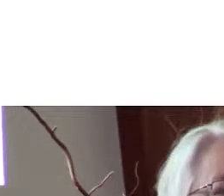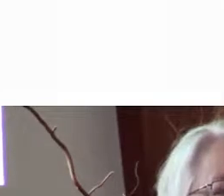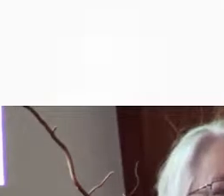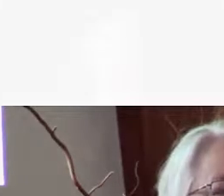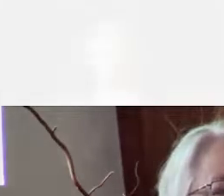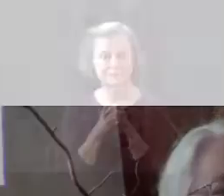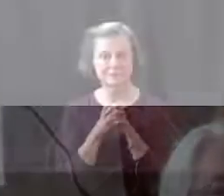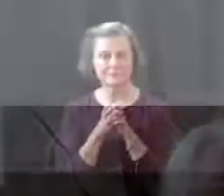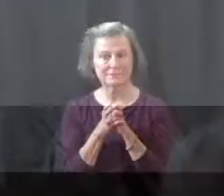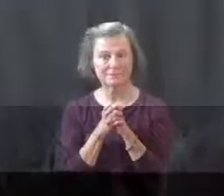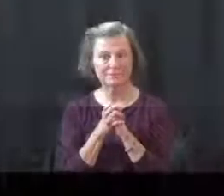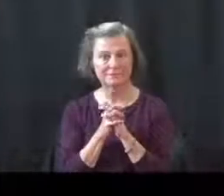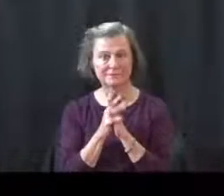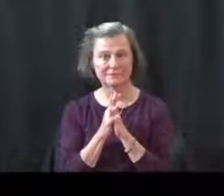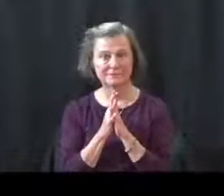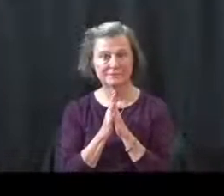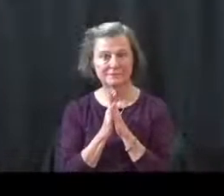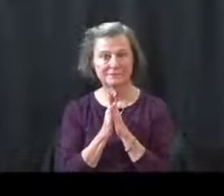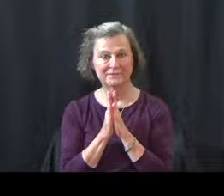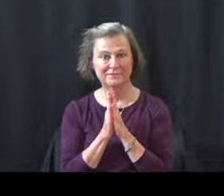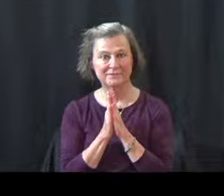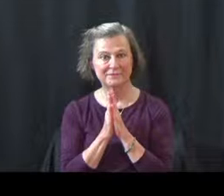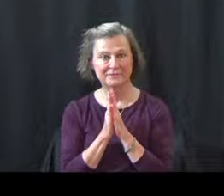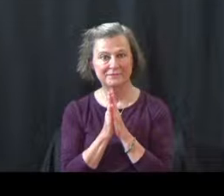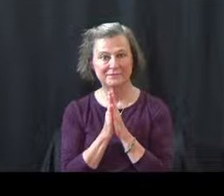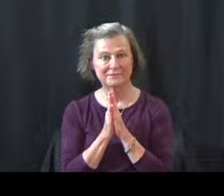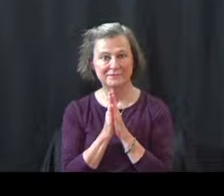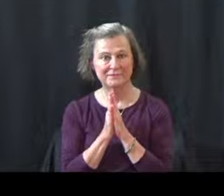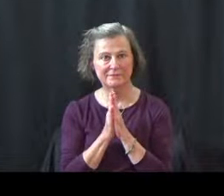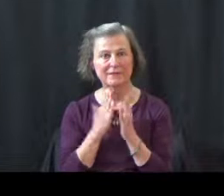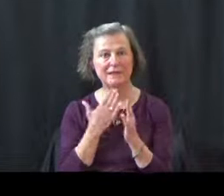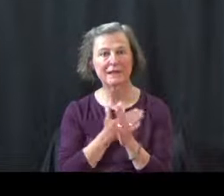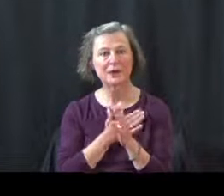Please join your hearts with the